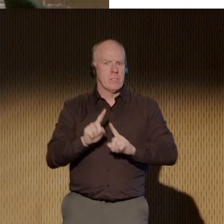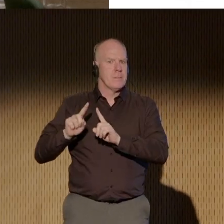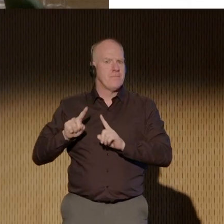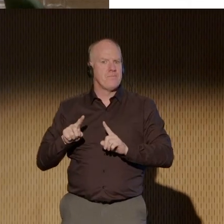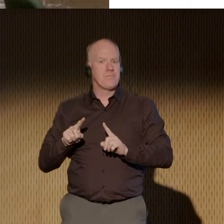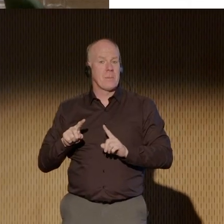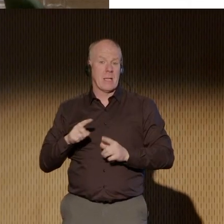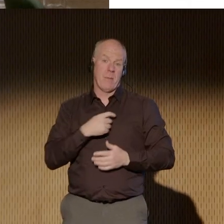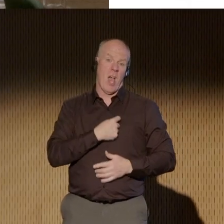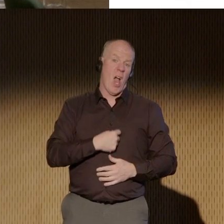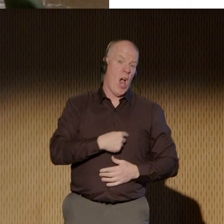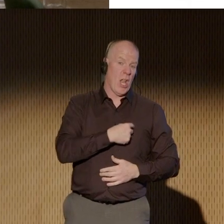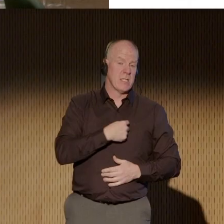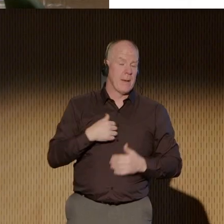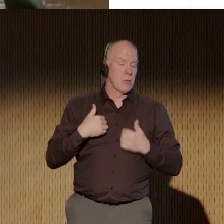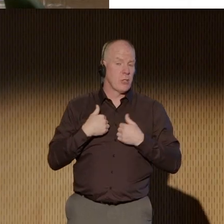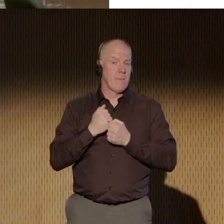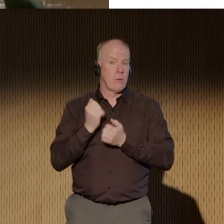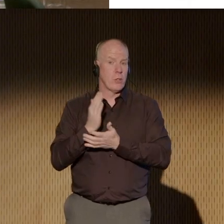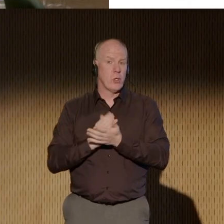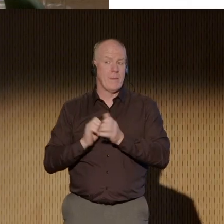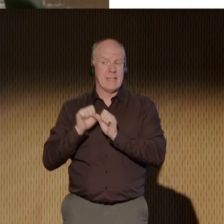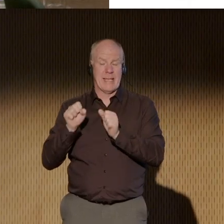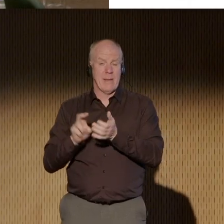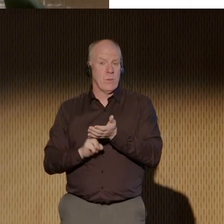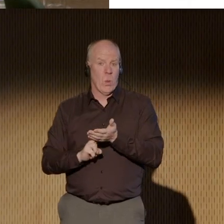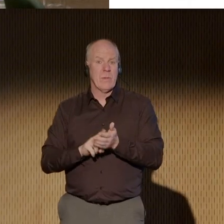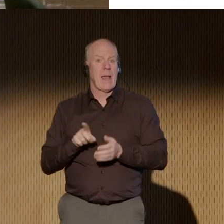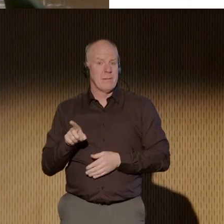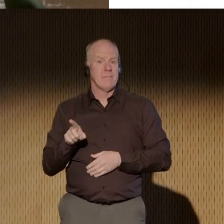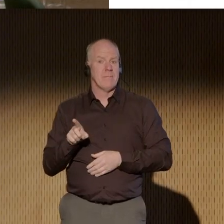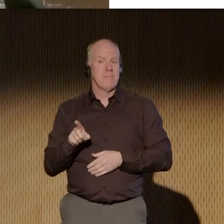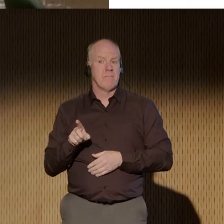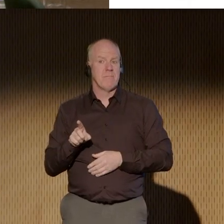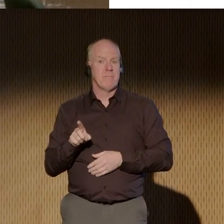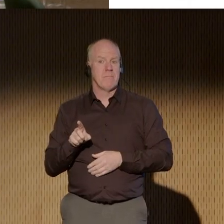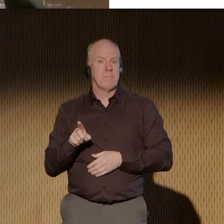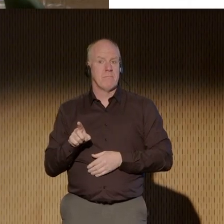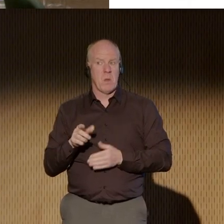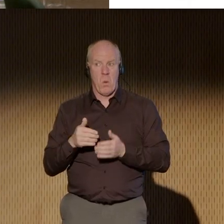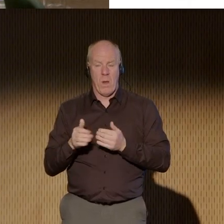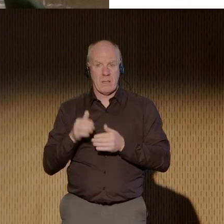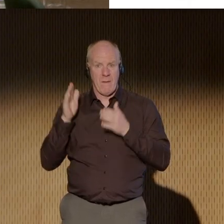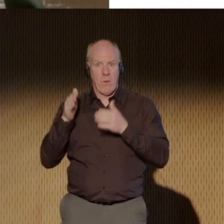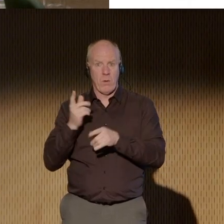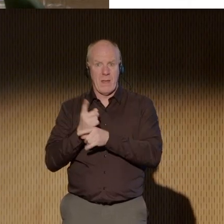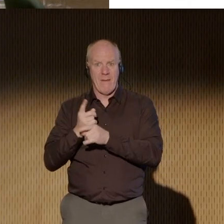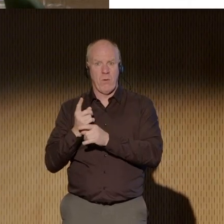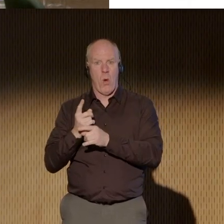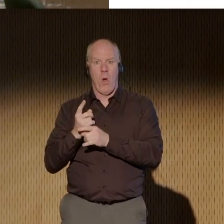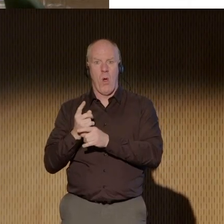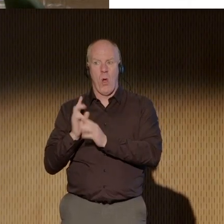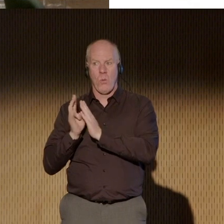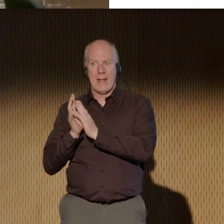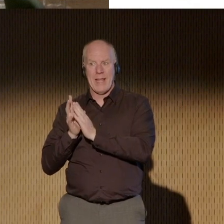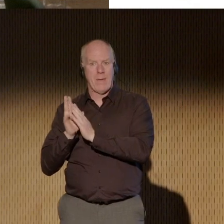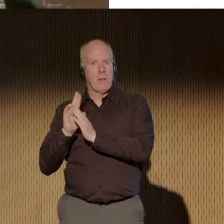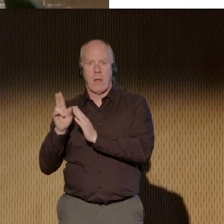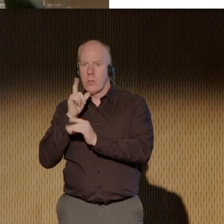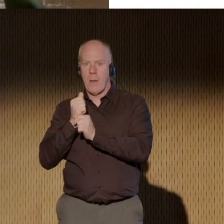I’m being honest, I’d be concerned about some of the systems we’re bringing in in terms of wanting to focus on a solely quantitative lens and then not bringing in that quality, drawing out that